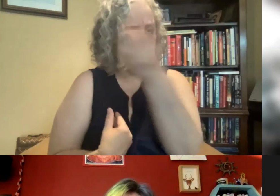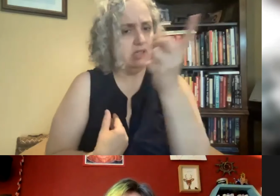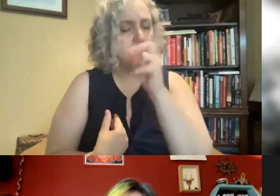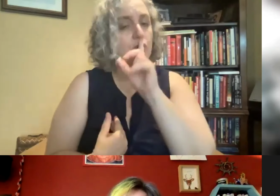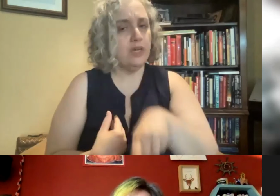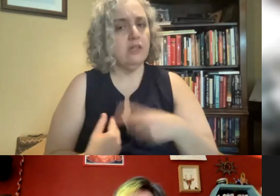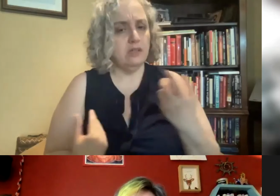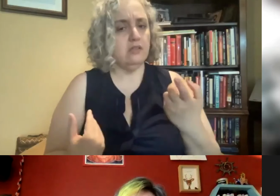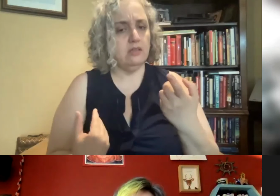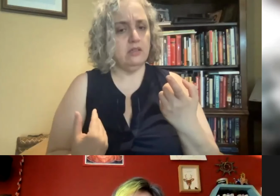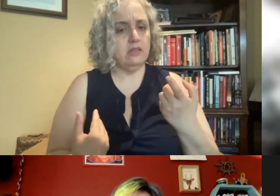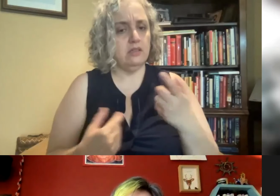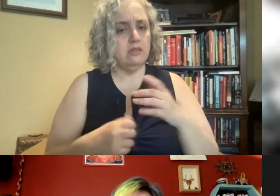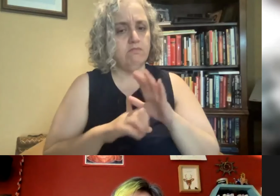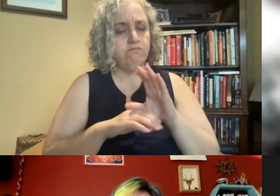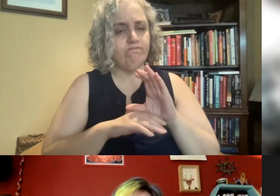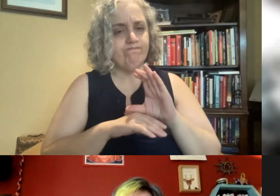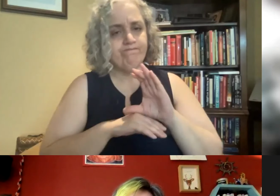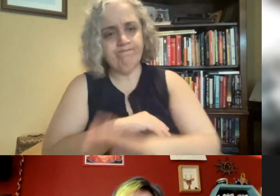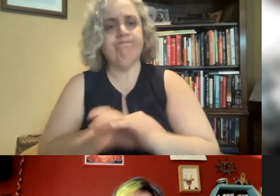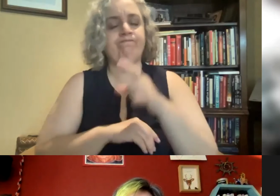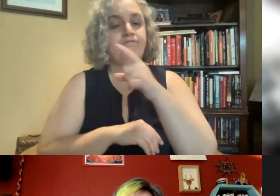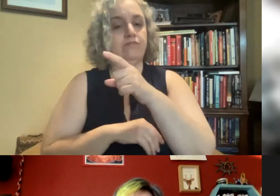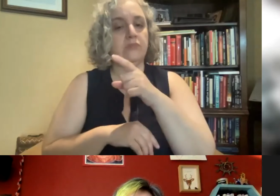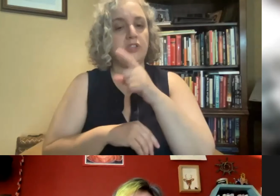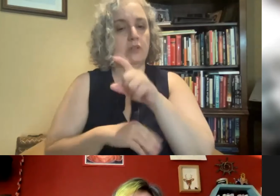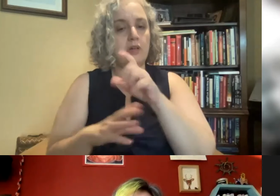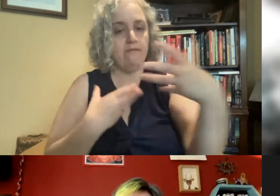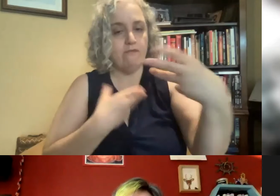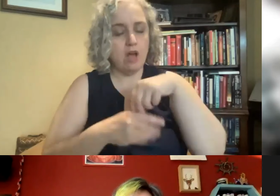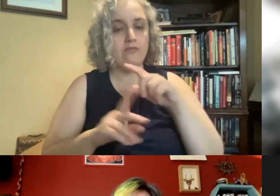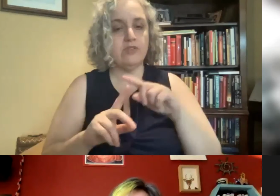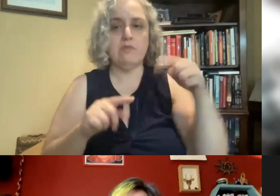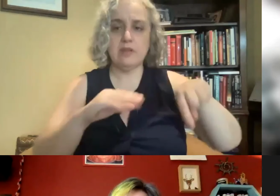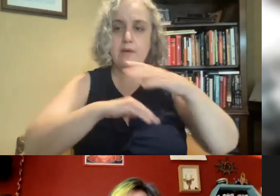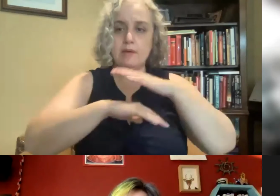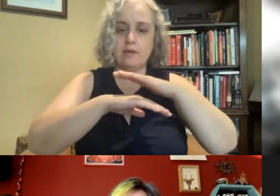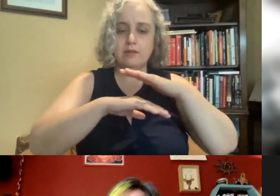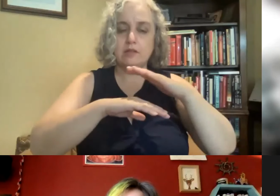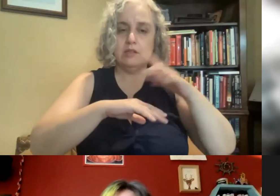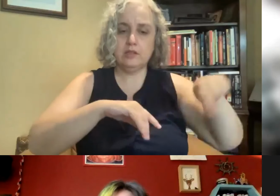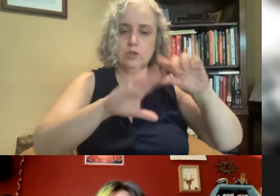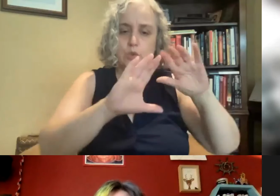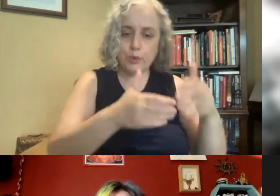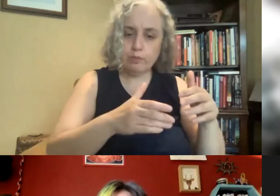there's some pressure that grassroots can apply. But you have that trust,